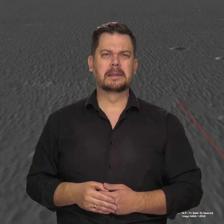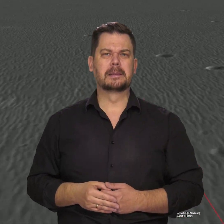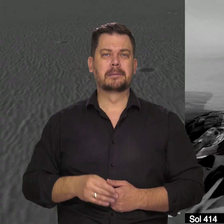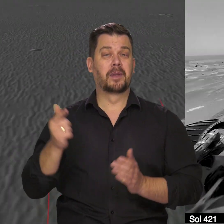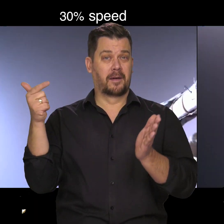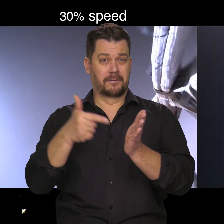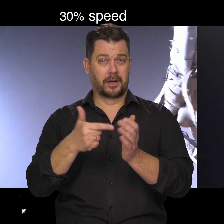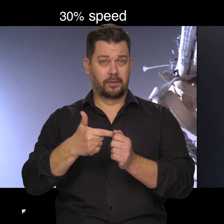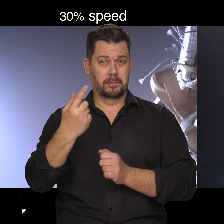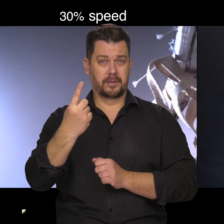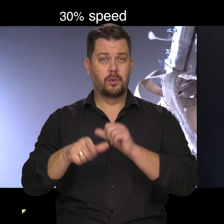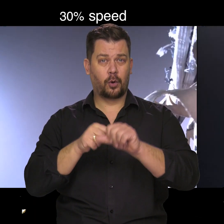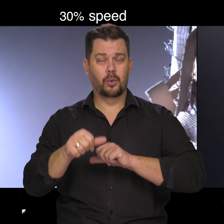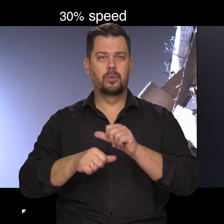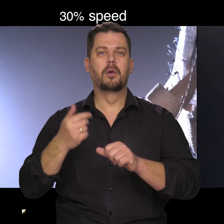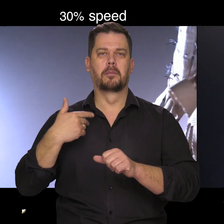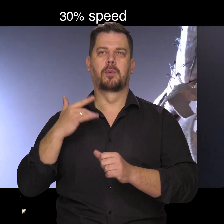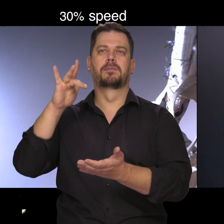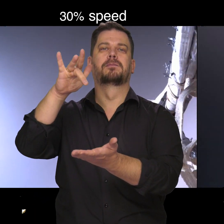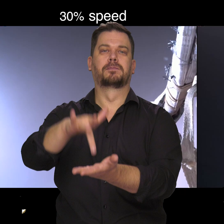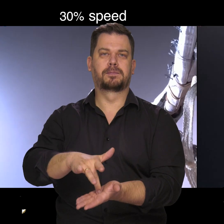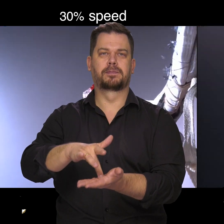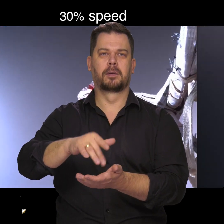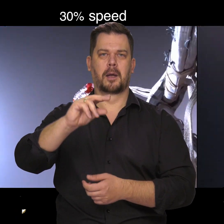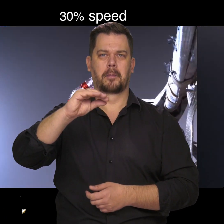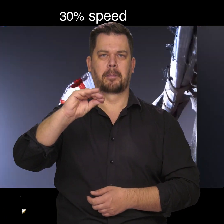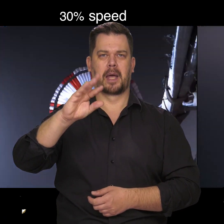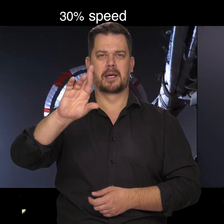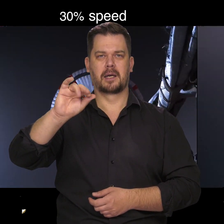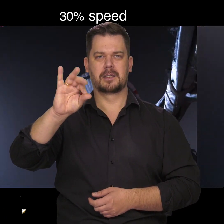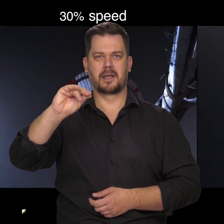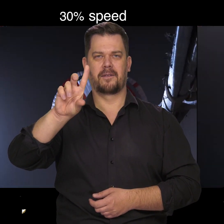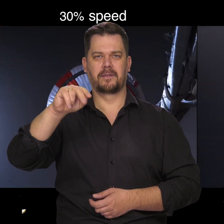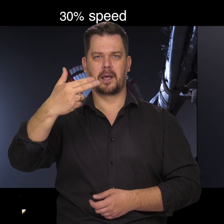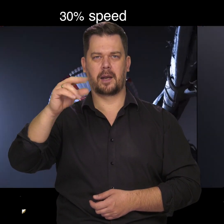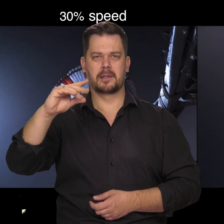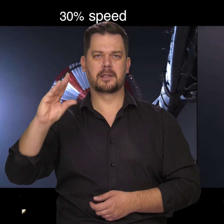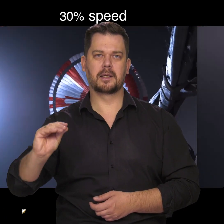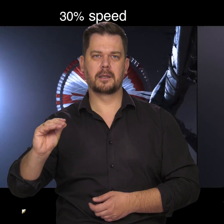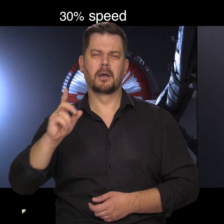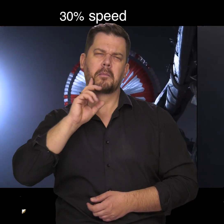In 2021, the Perseverance rover landed on Mars.